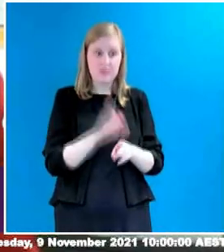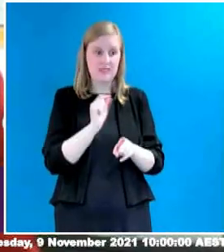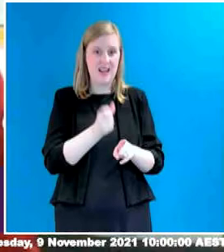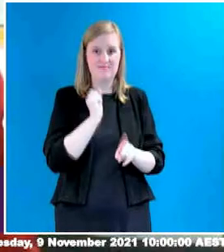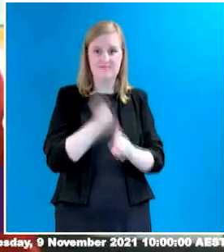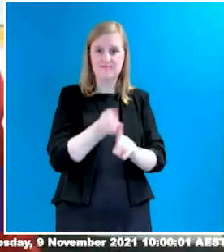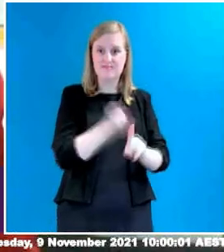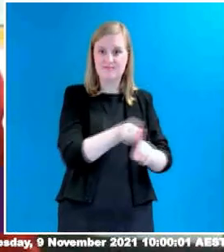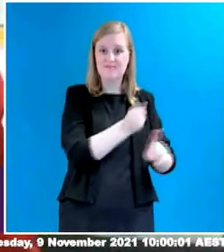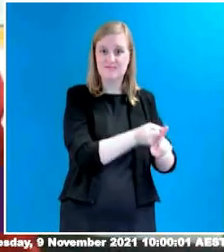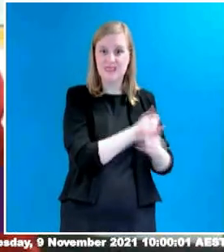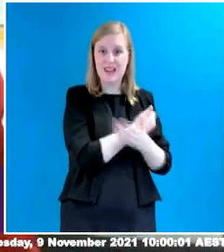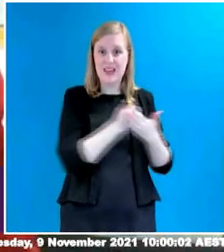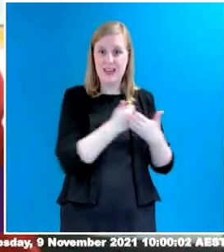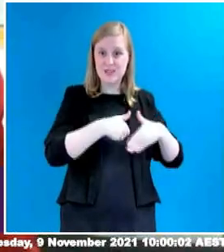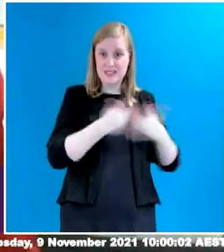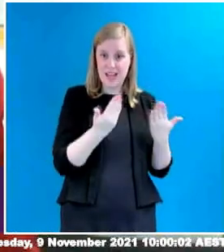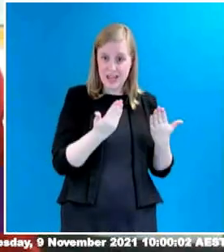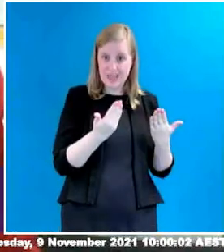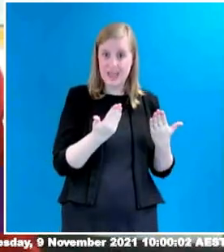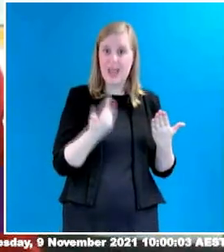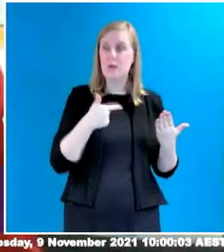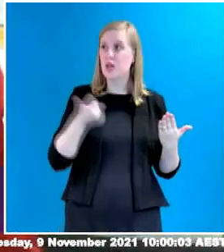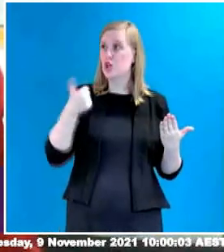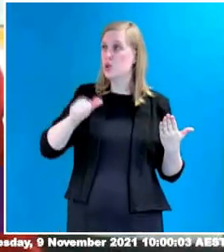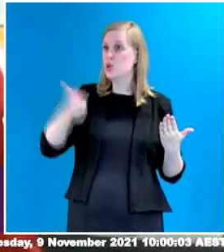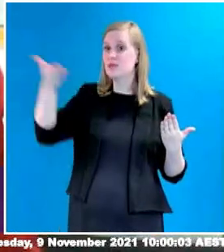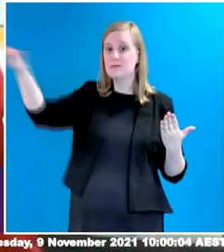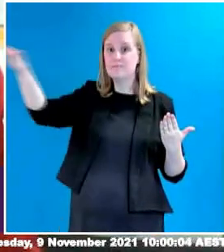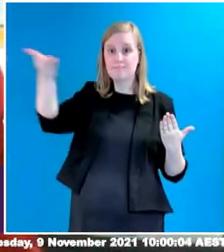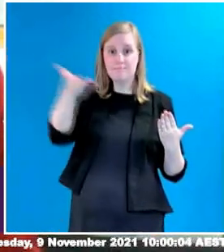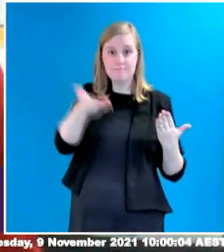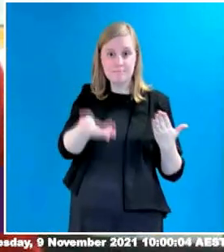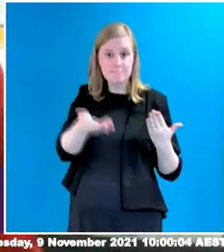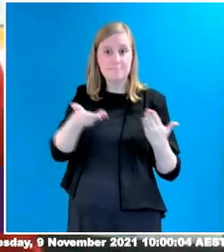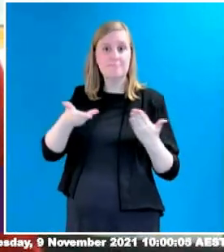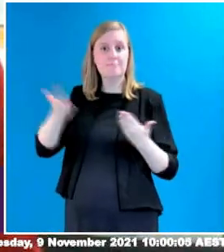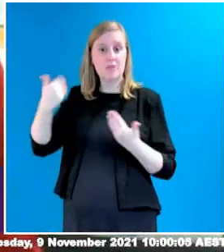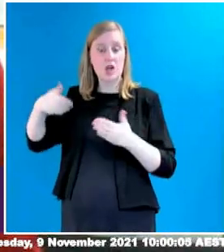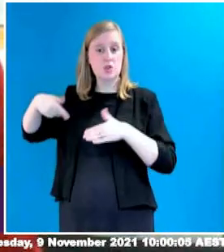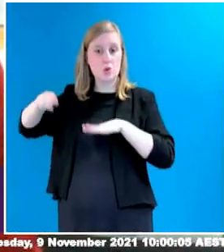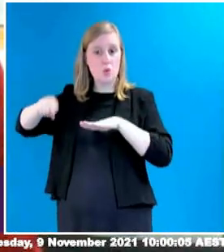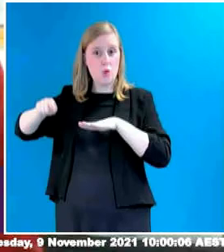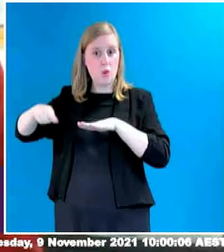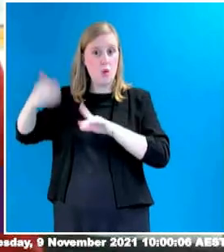That clawing back of the legislation did not happen but I am worried it is still